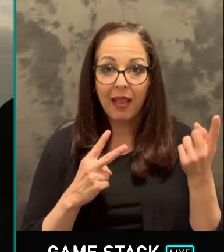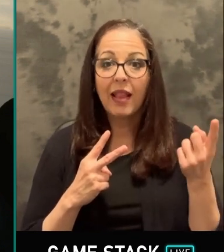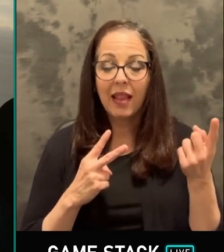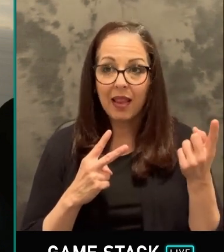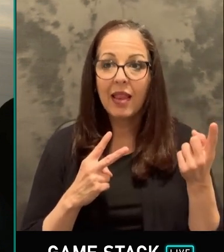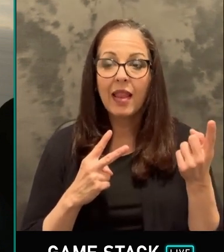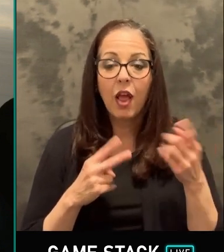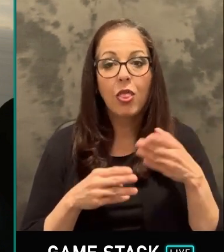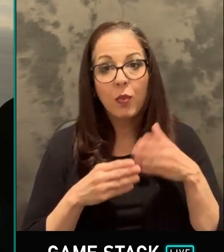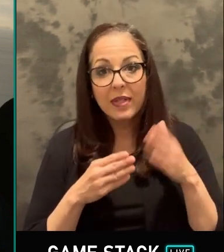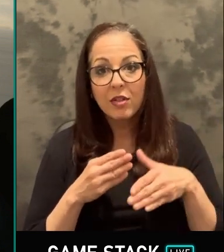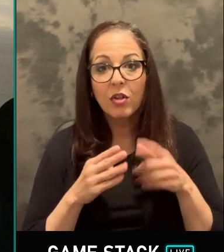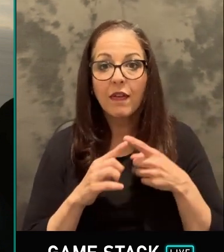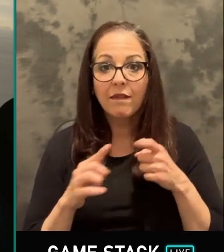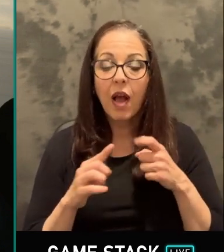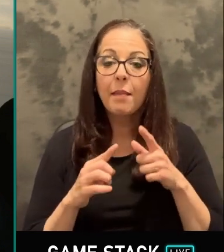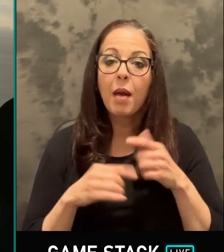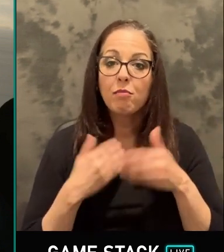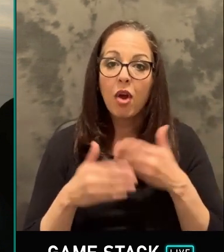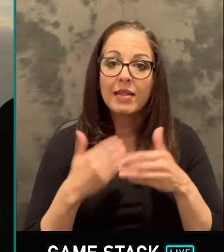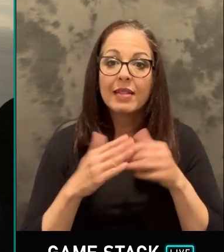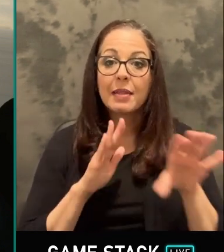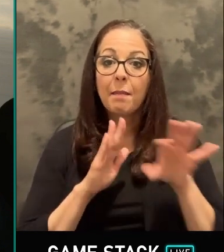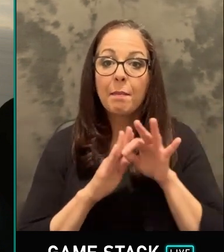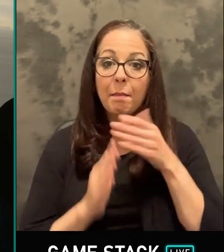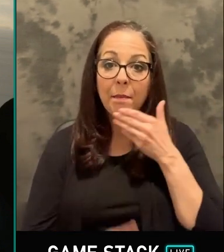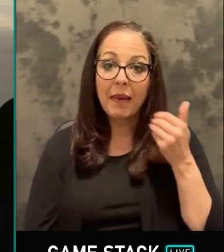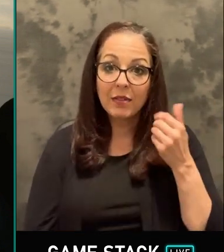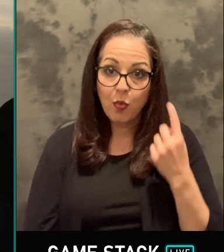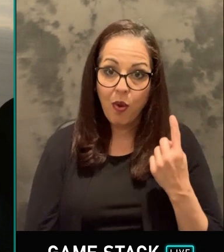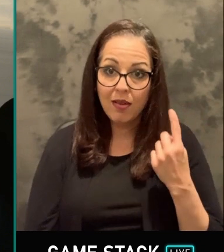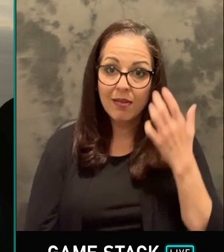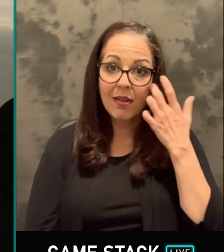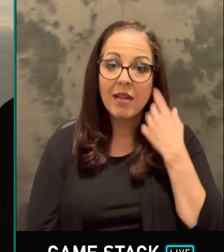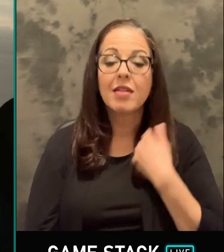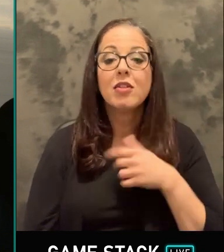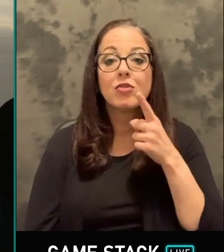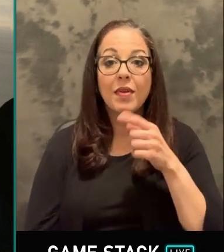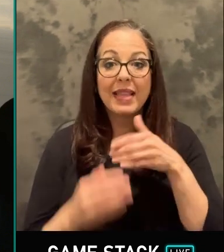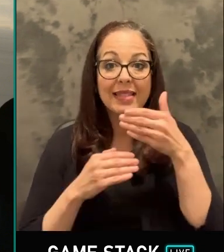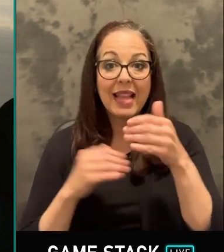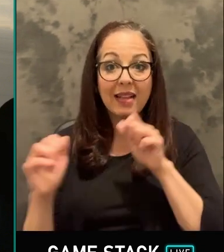for selecting the best one. So, this next slide is a use case presented by Aurelien